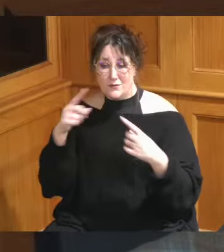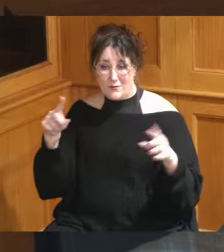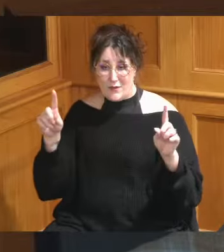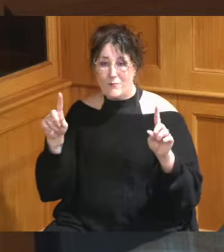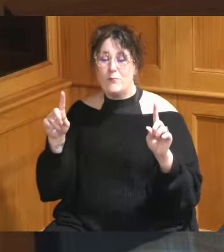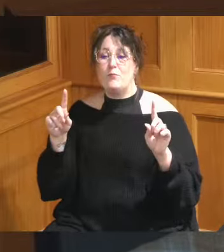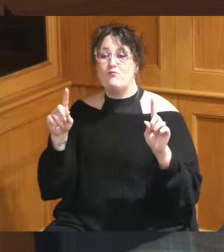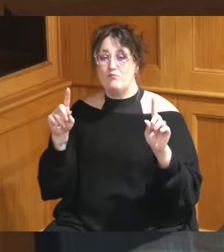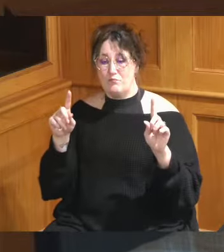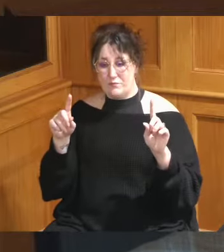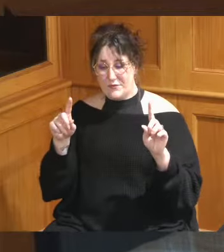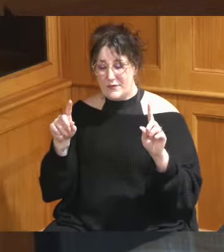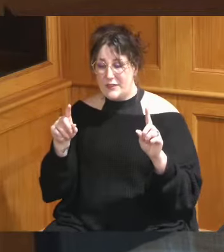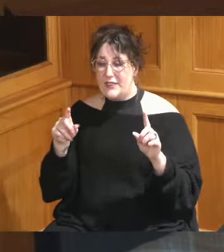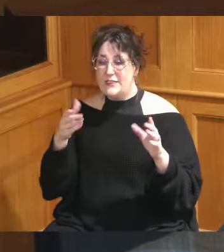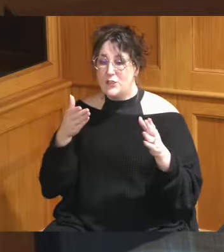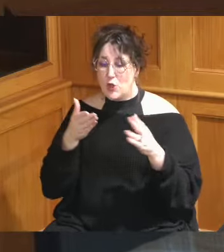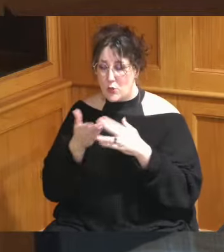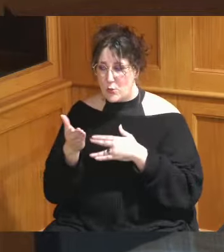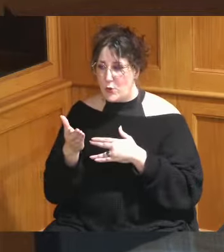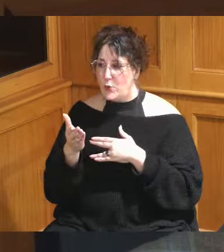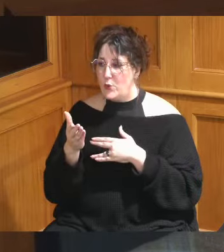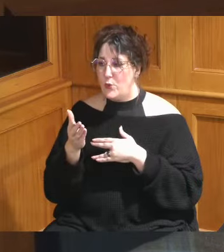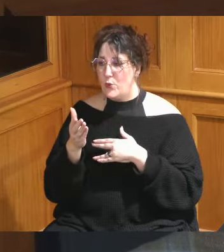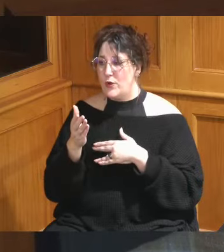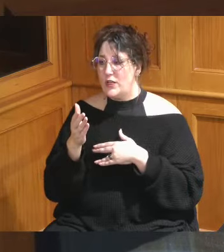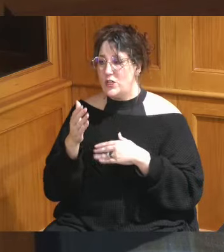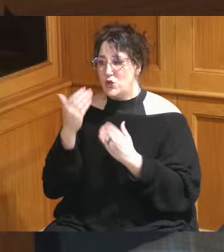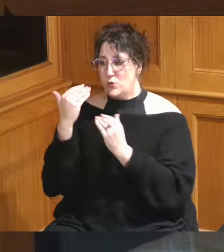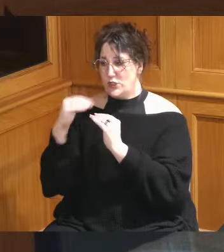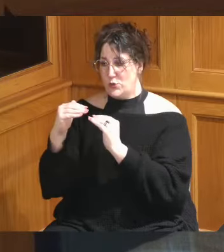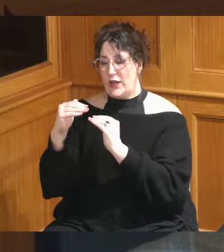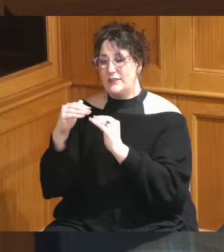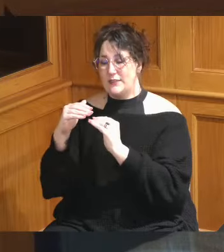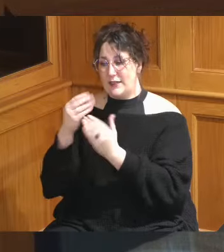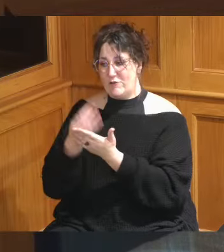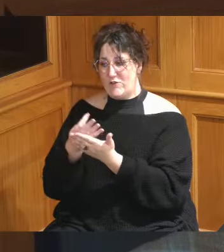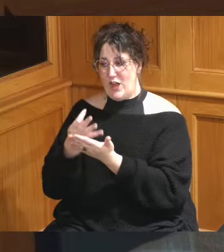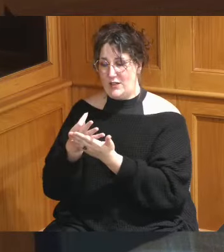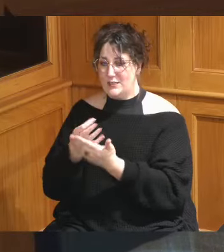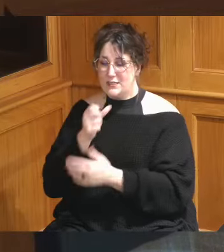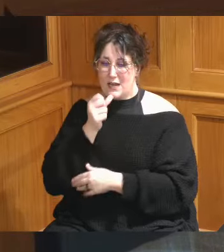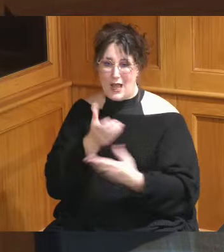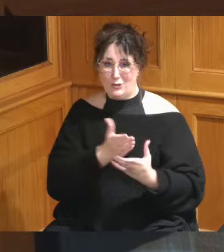no general fund. So, I'm happy about that that that is in here. It has 300,000 visitors that have